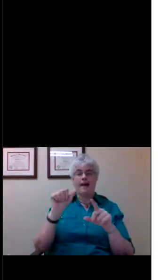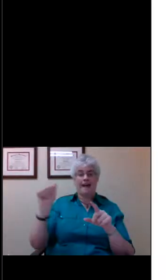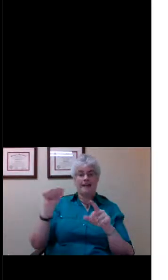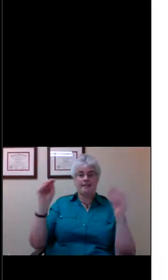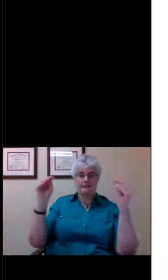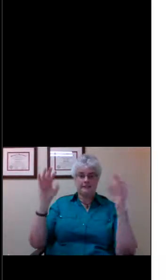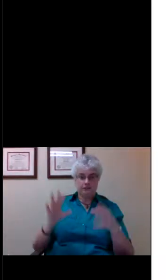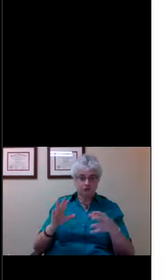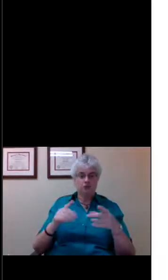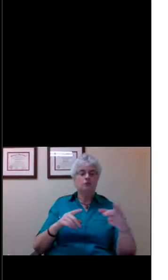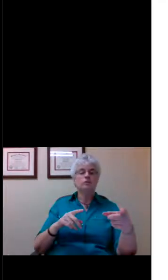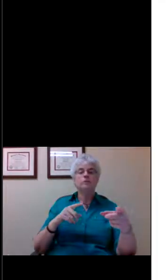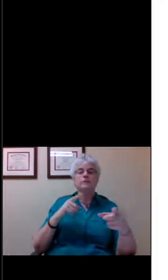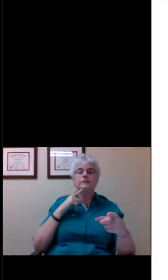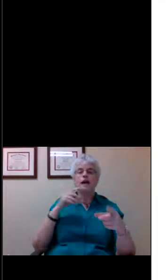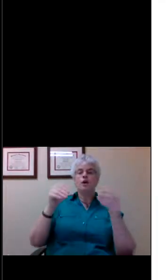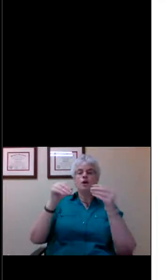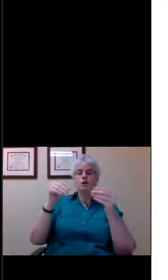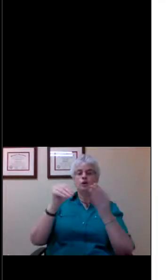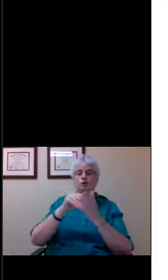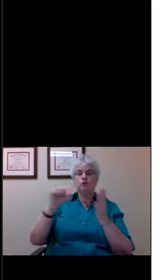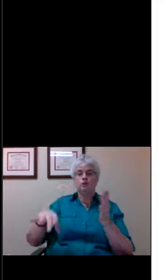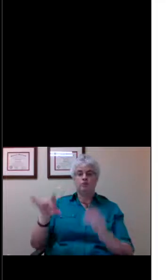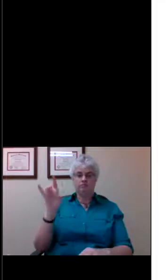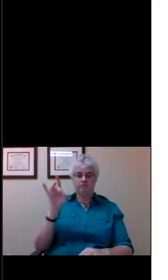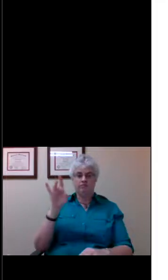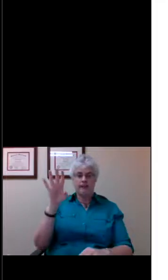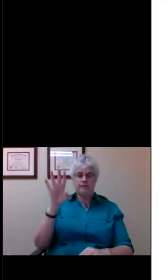there was an incident report that was filed by a teacher saying that